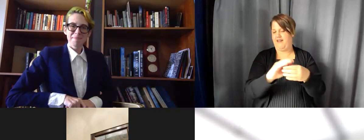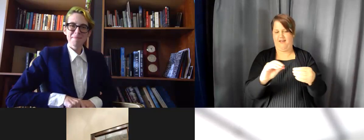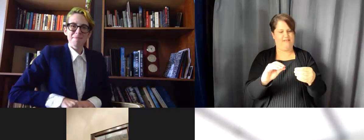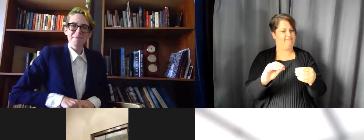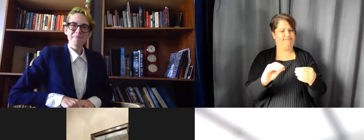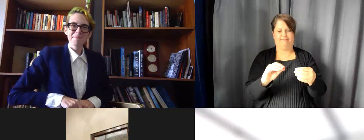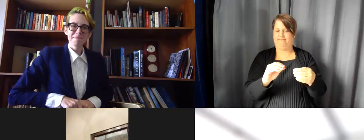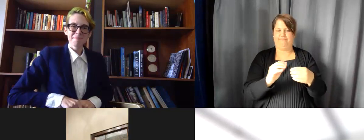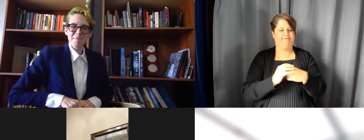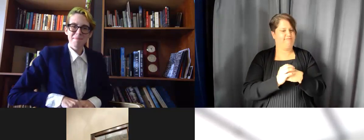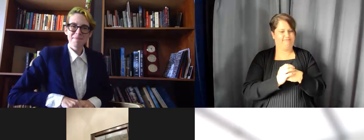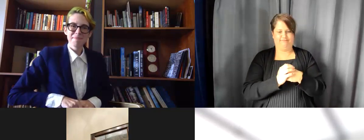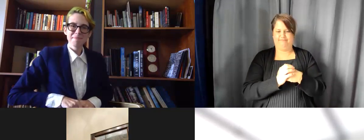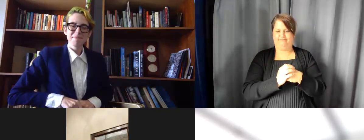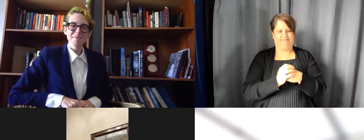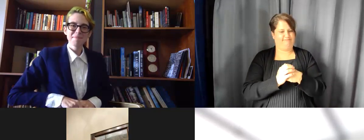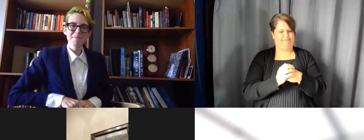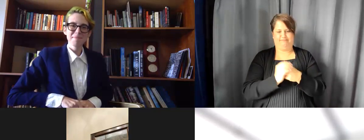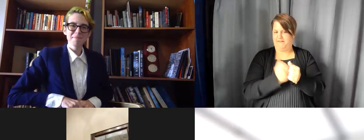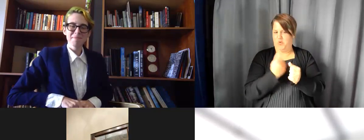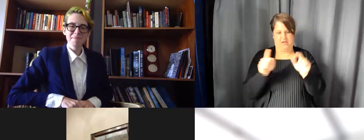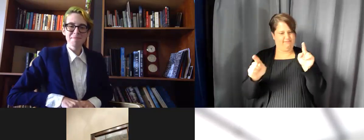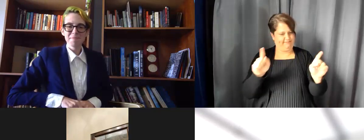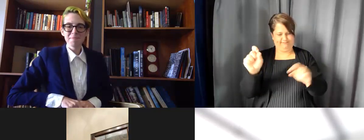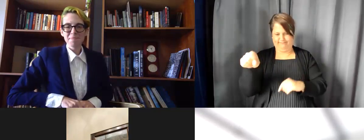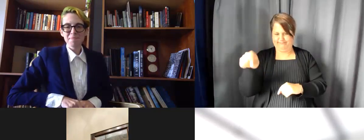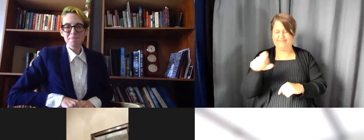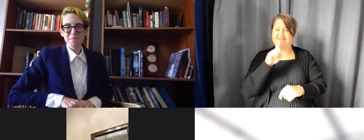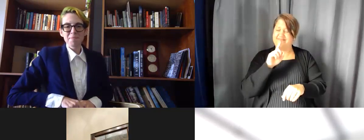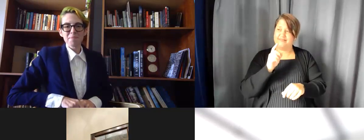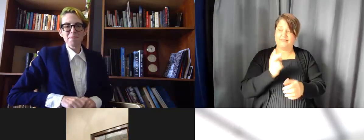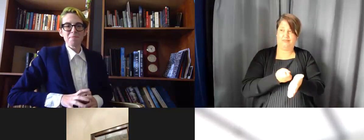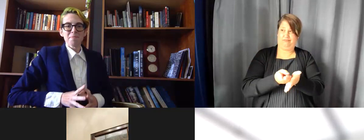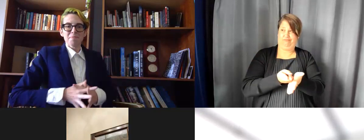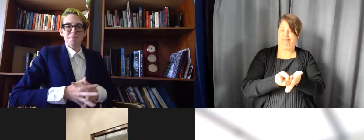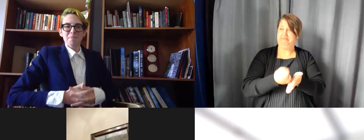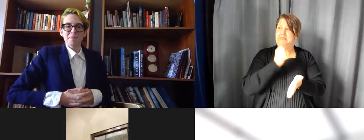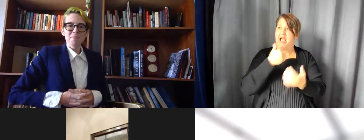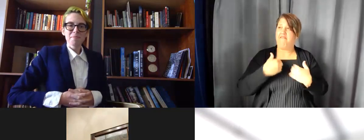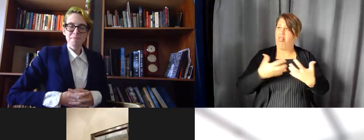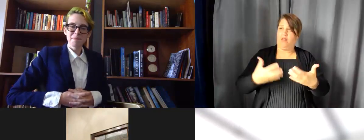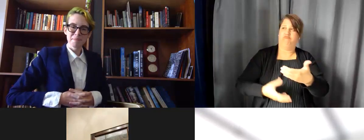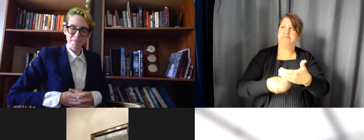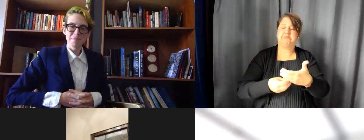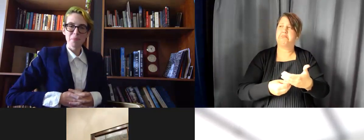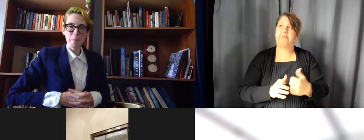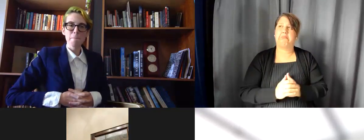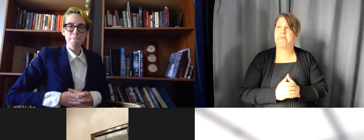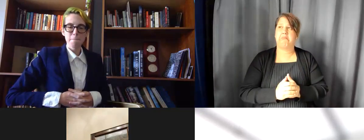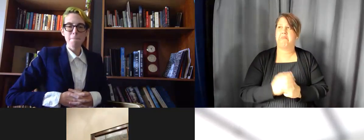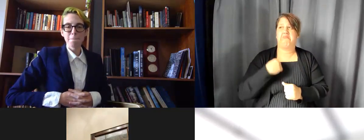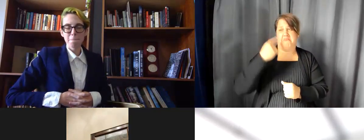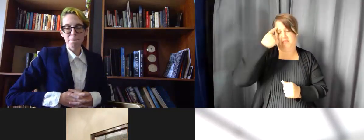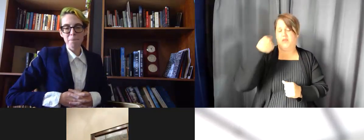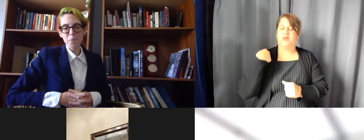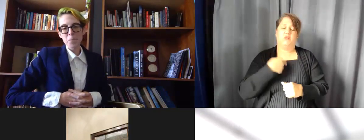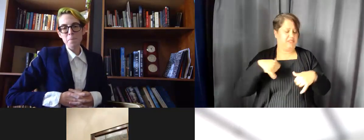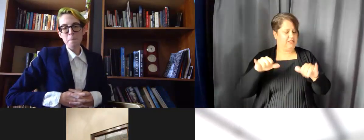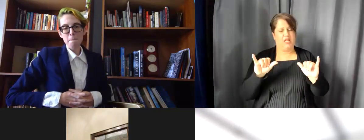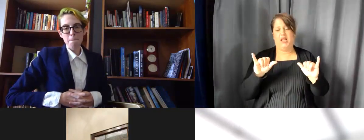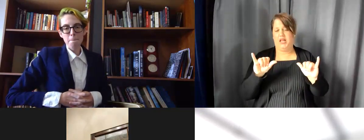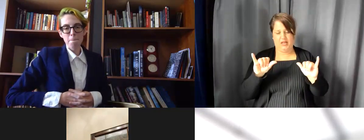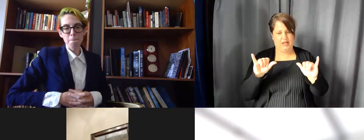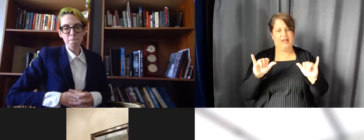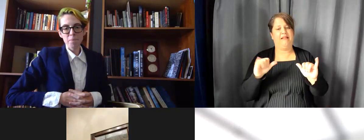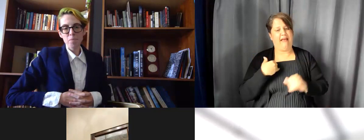Grace: everyone. And yeah, I mean, honestly, I I don't think I have too much to add. I just. I think that we still have a little bit of work to do